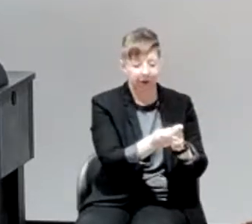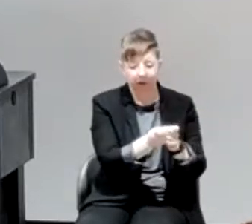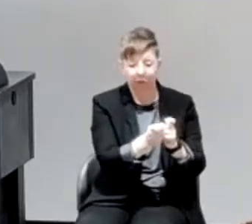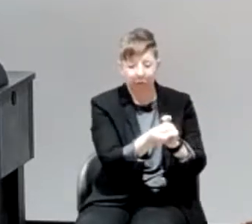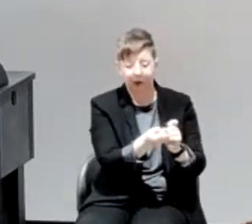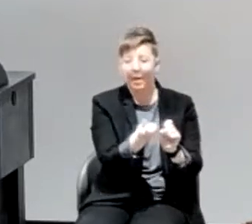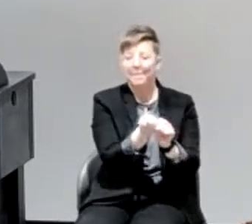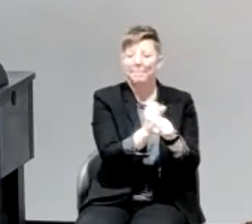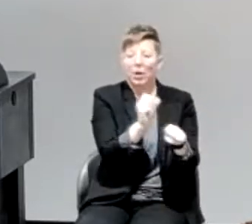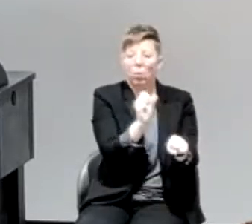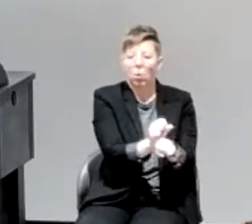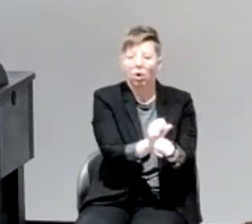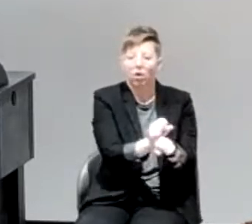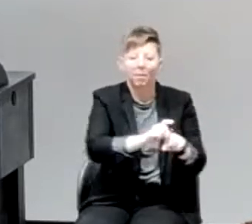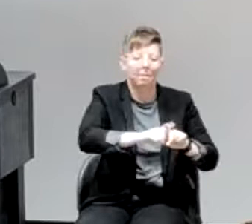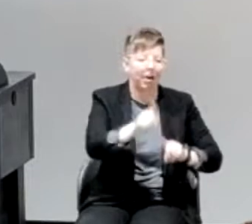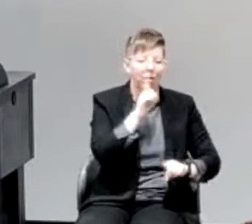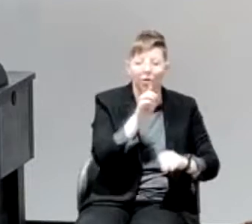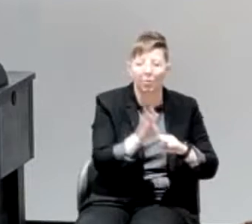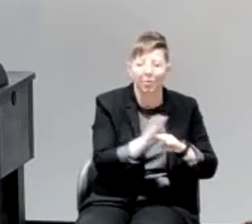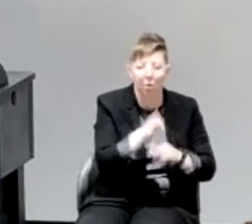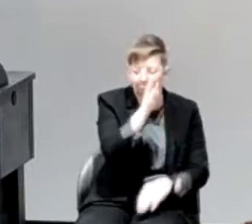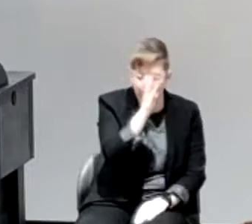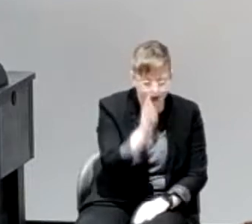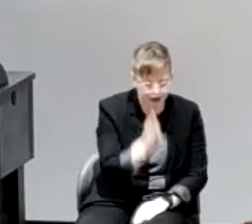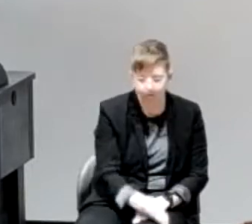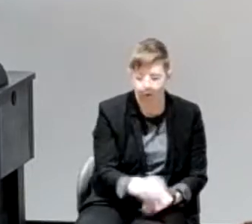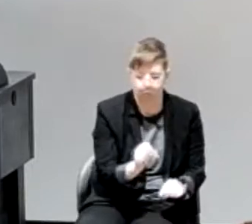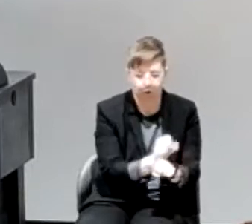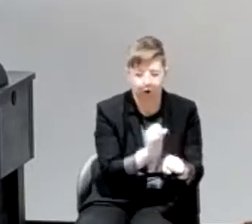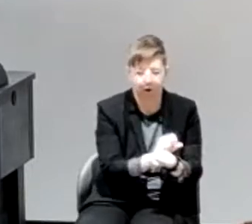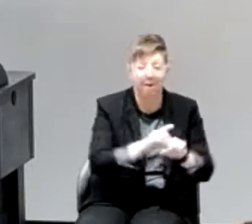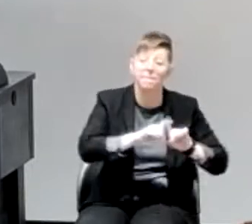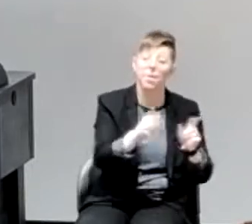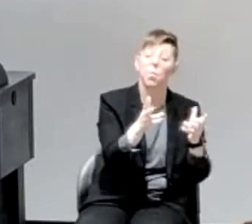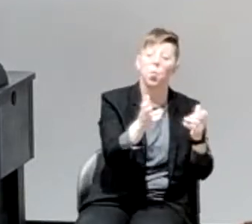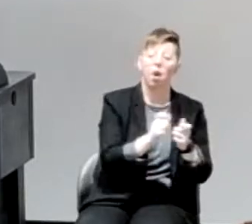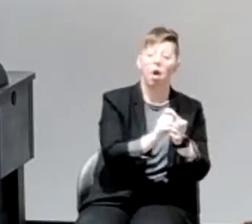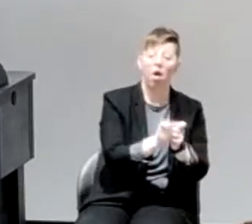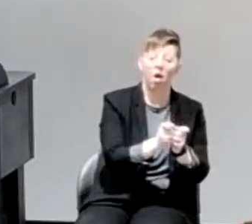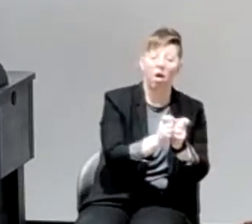term because the new majority is too tied to what didn't make sense and we tend to want to